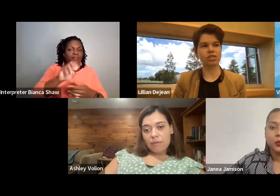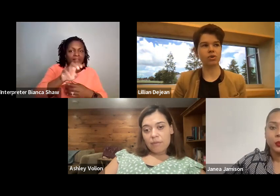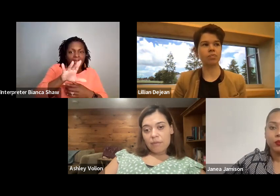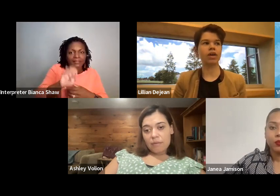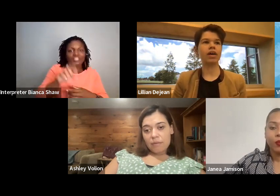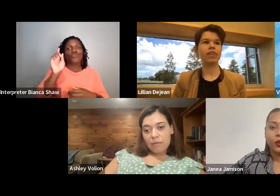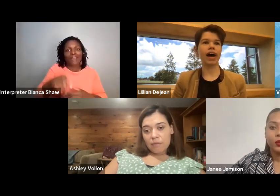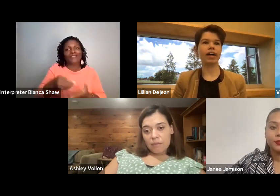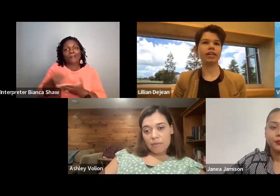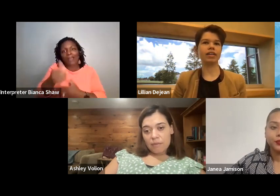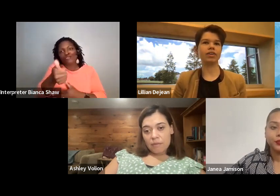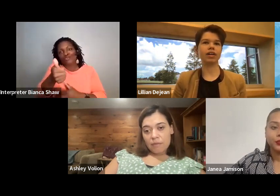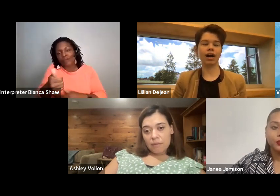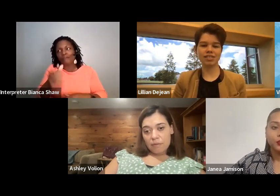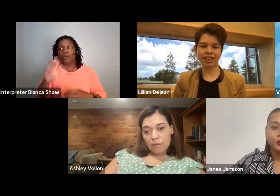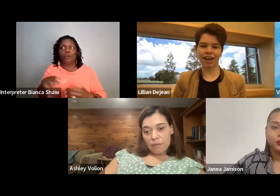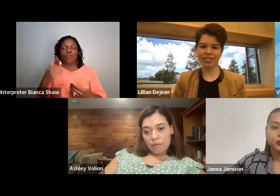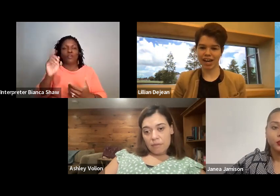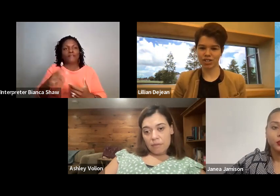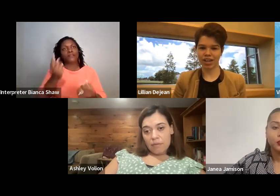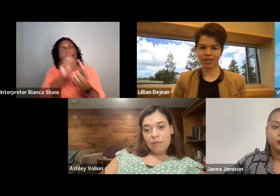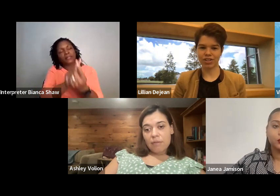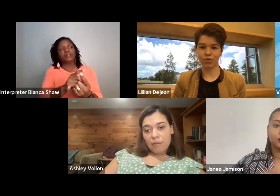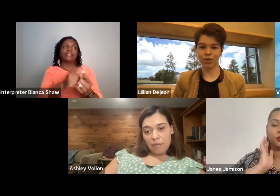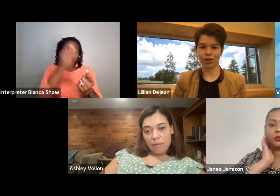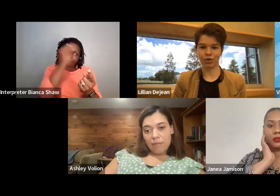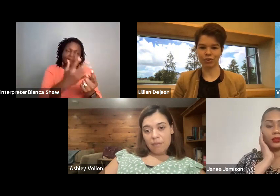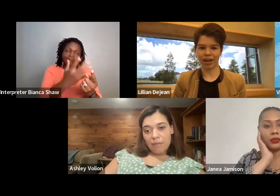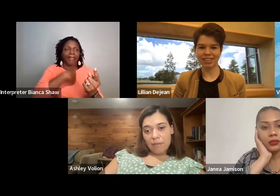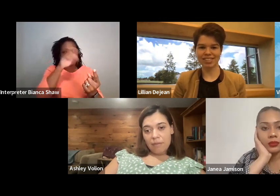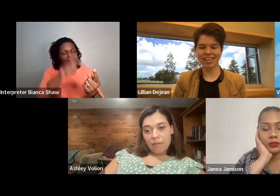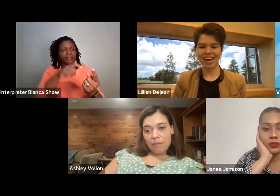And so that you're constantly having to educate yourself when your own rights.